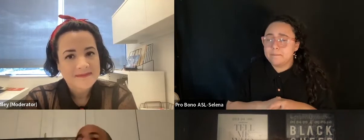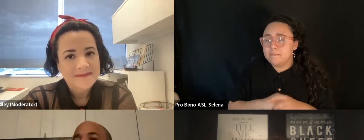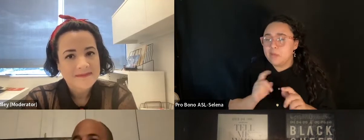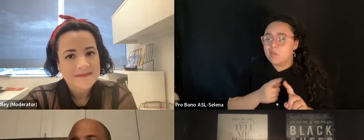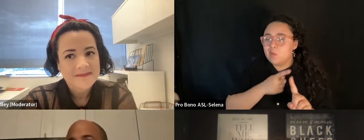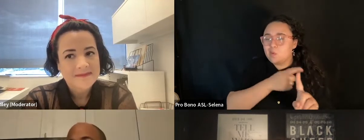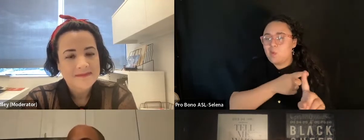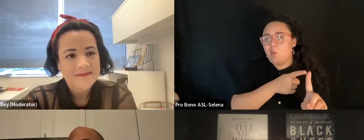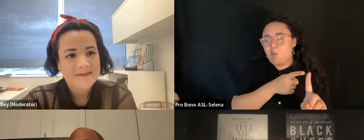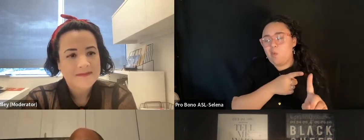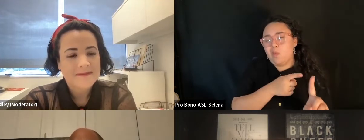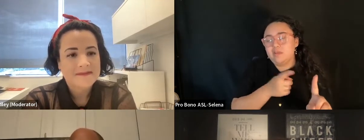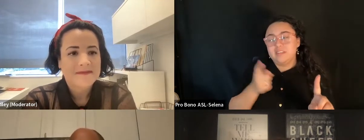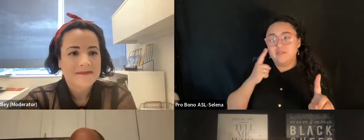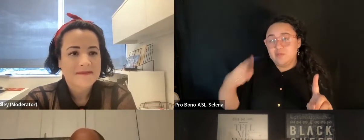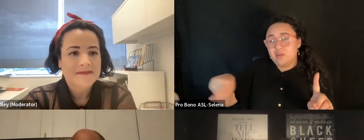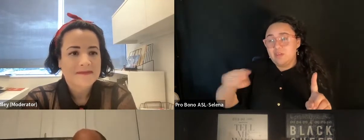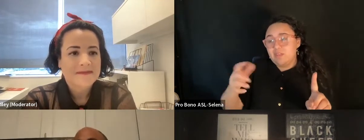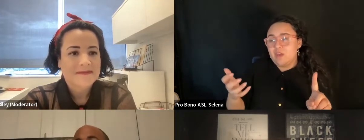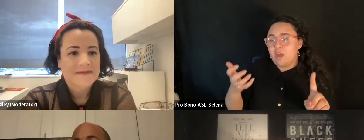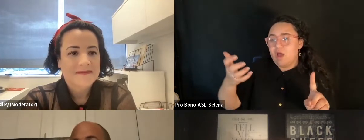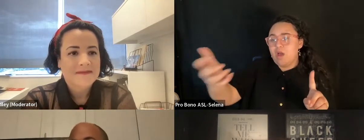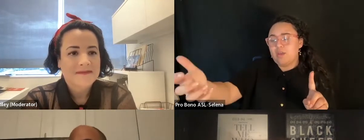story as if it were happening in the present.